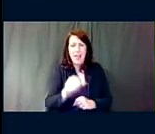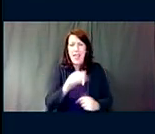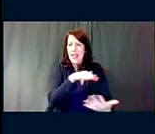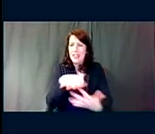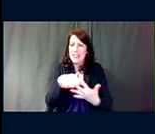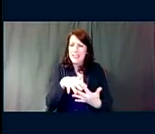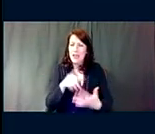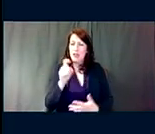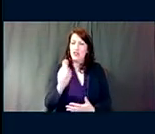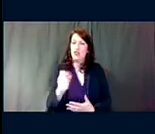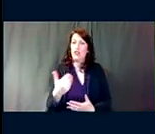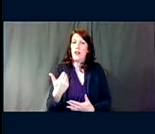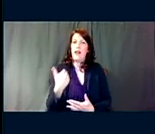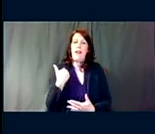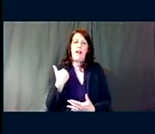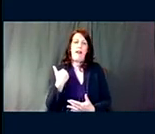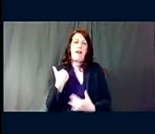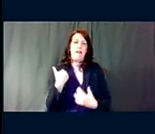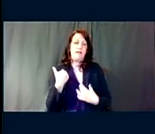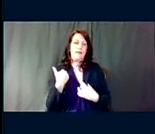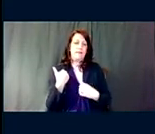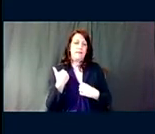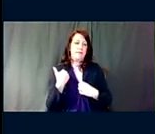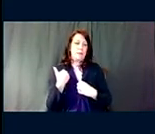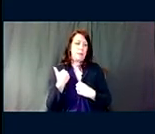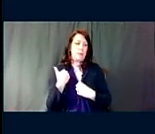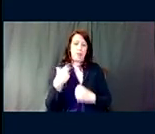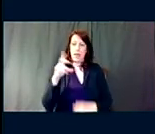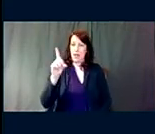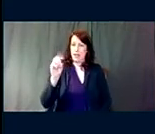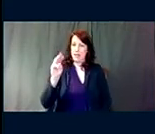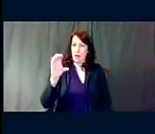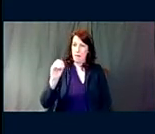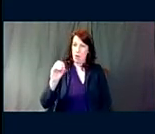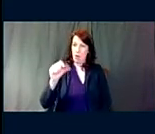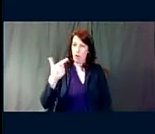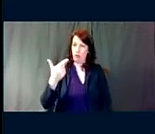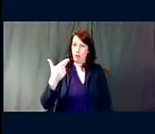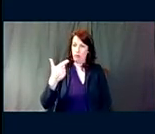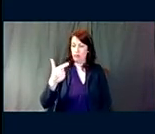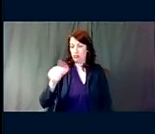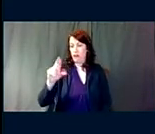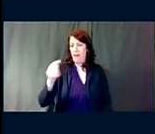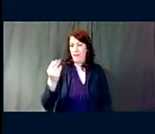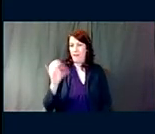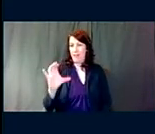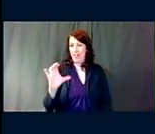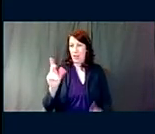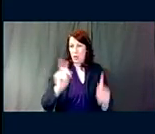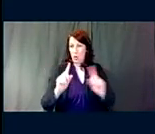I THINK ANY STUDY, YOU SHOULD HAVE A DEMOGRAPHIC QUESTIONNAIRE WHERE YOU ASK THESE INDIVIDUALS.